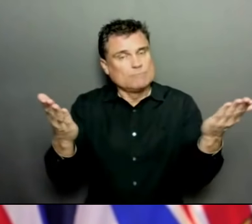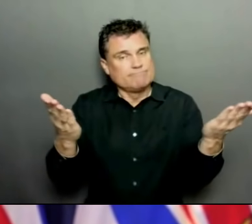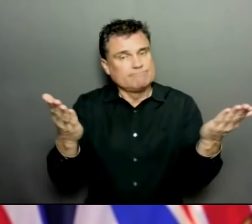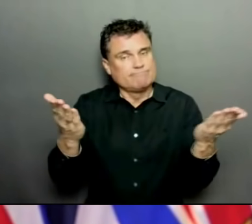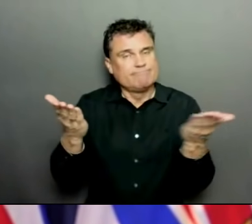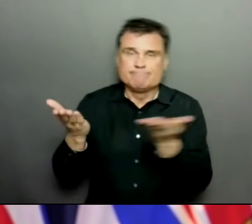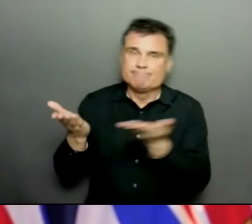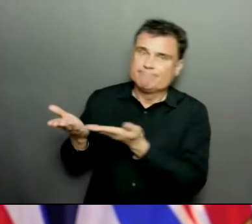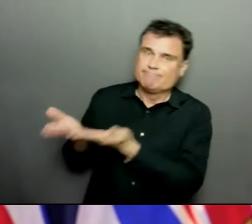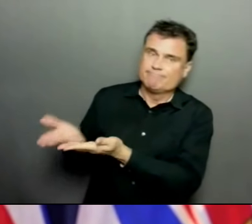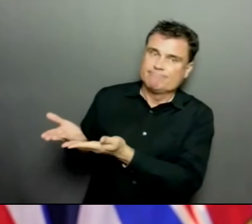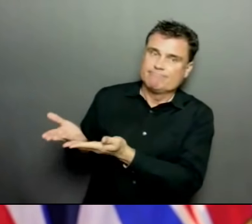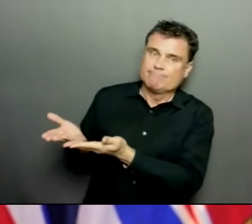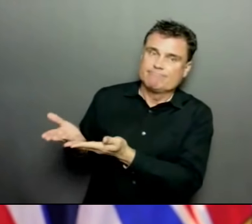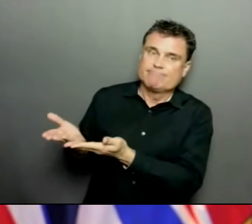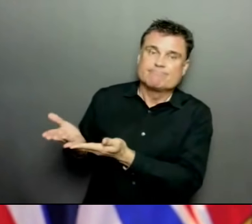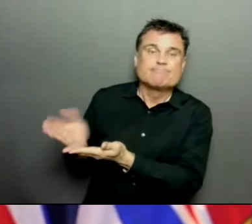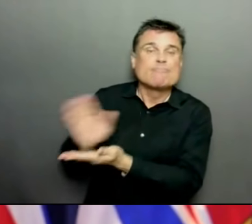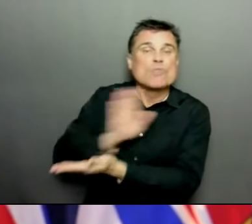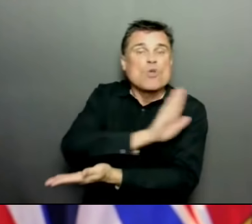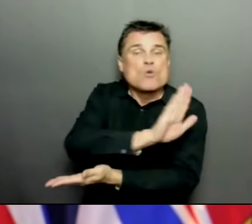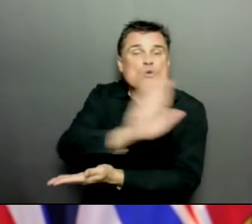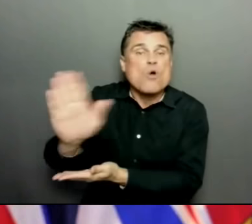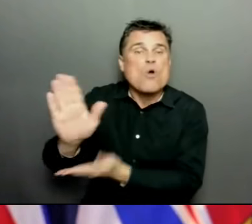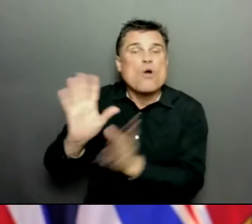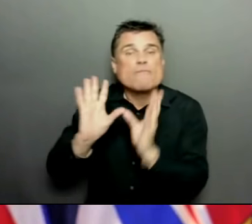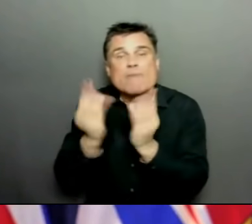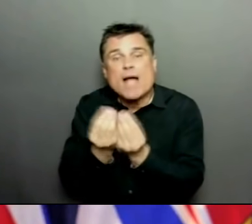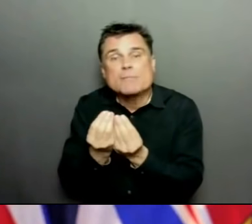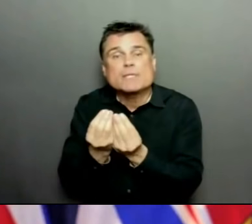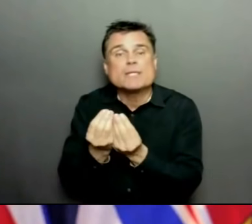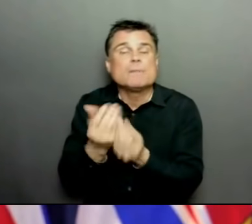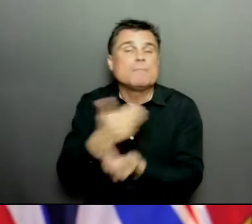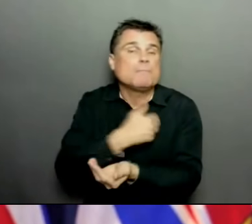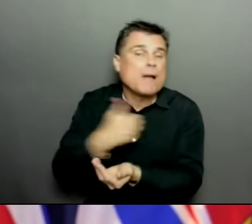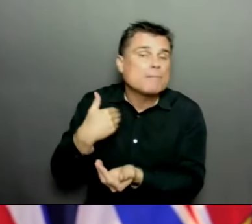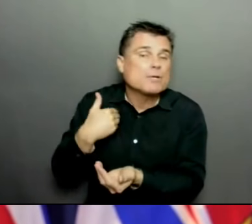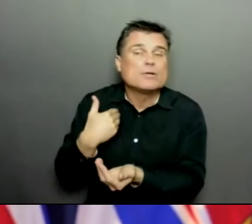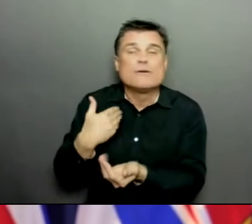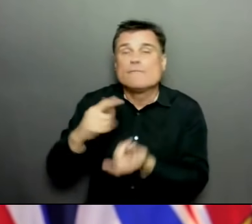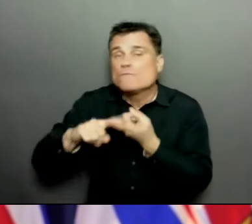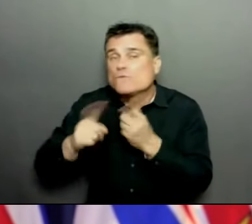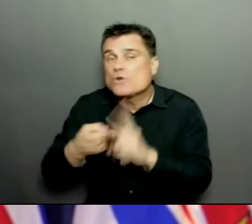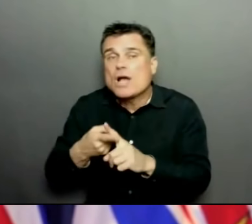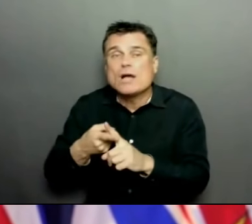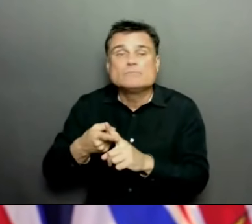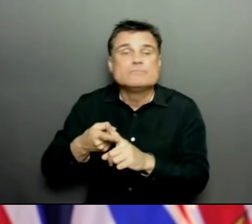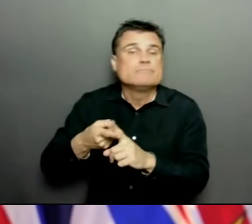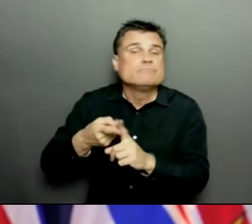the premier, the government and those people in BC, to the families, their friends, their caregivers and the communities in the 41